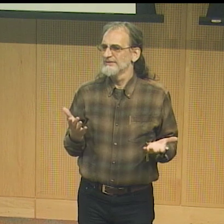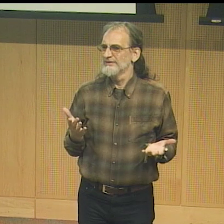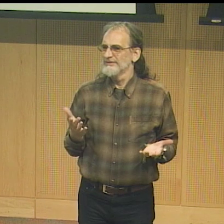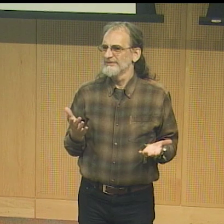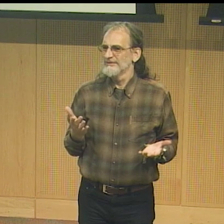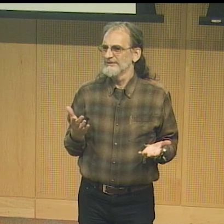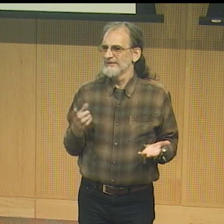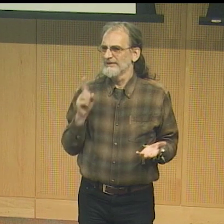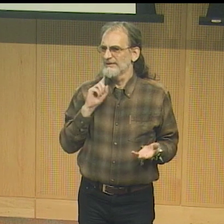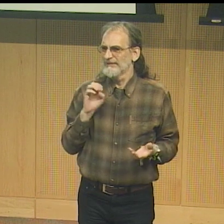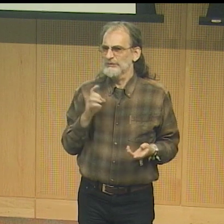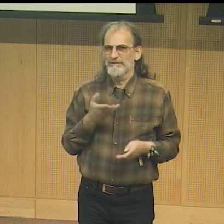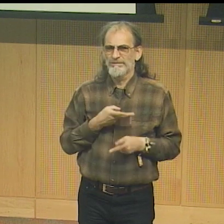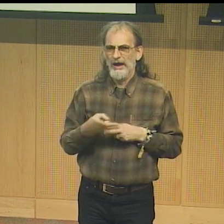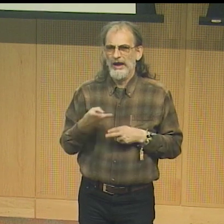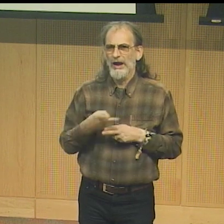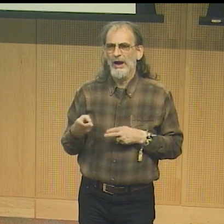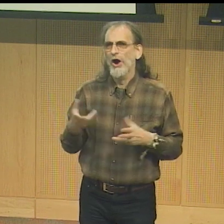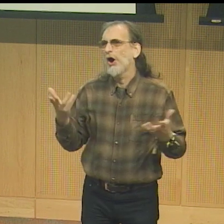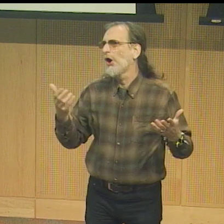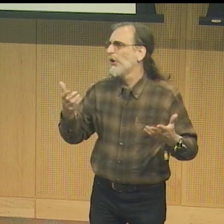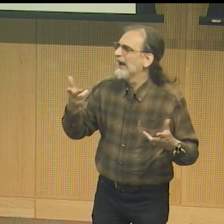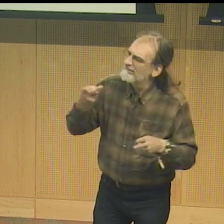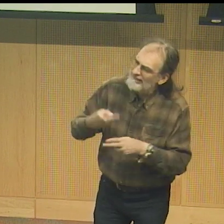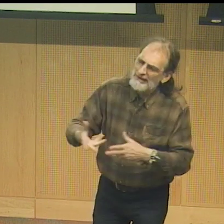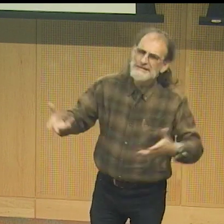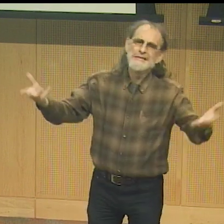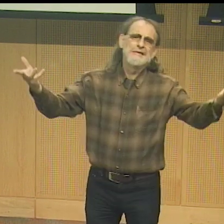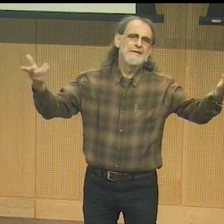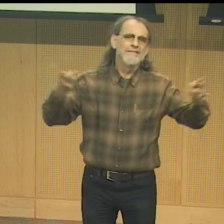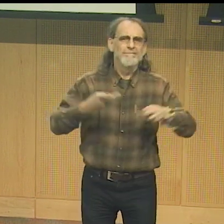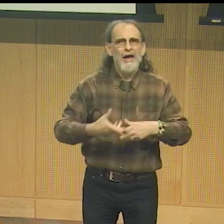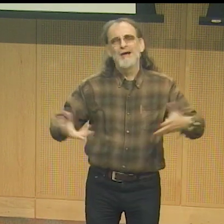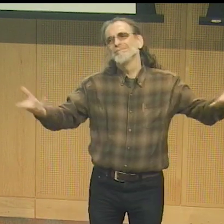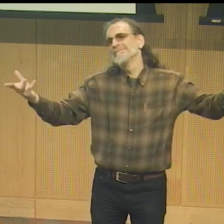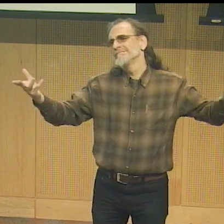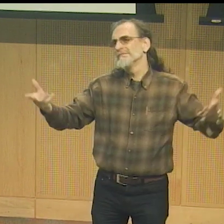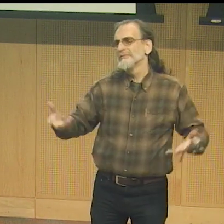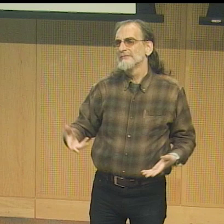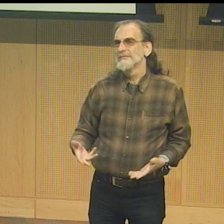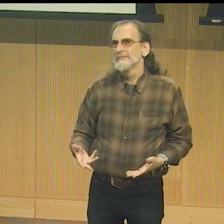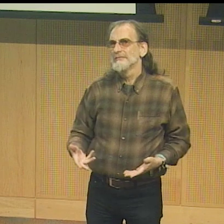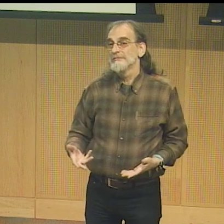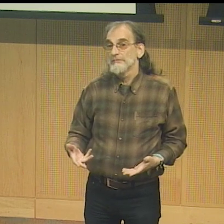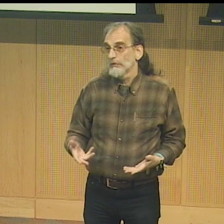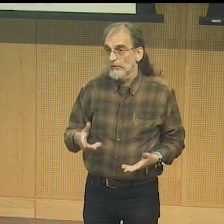That's a failure. People throw up their hands and say, "Oh, well, I really couldn't do anything about it. No one's ever asked us."